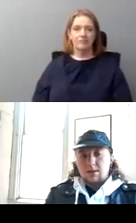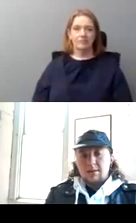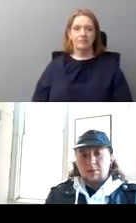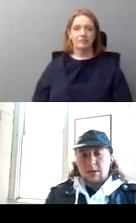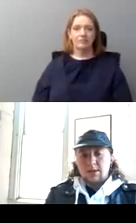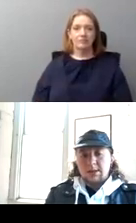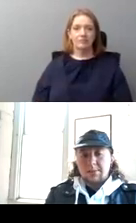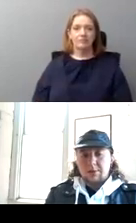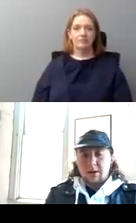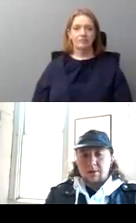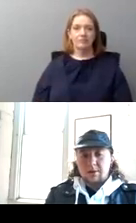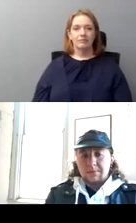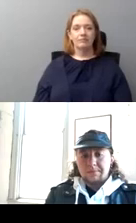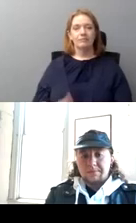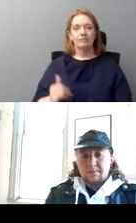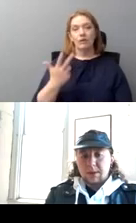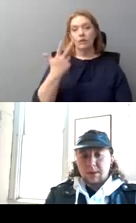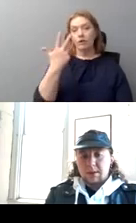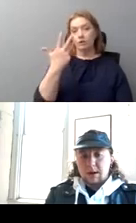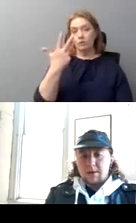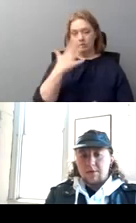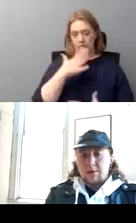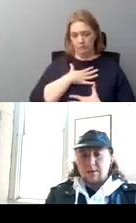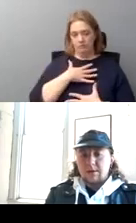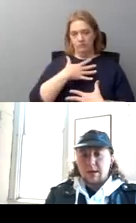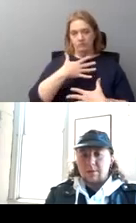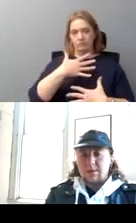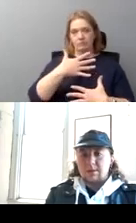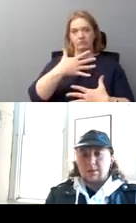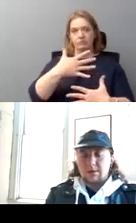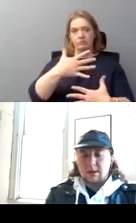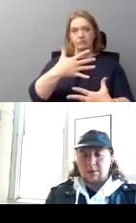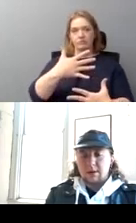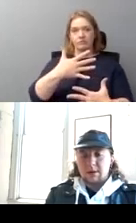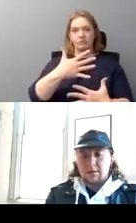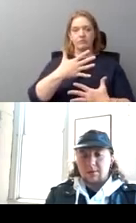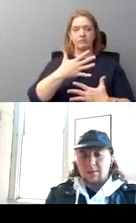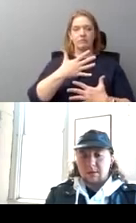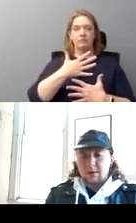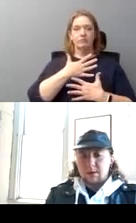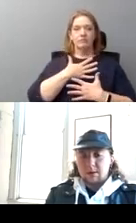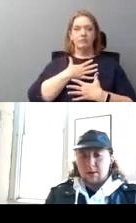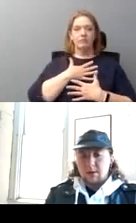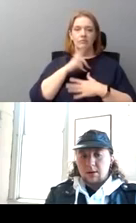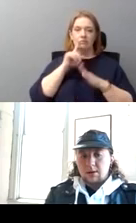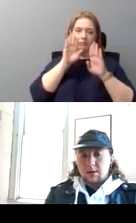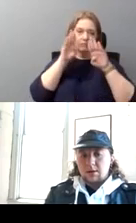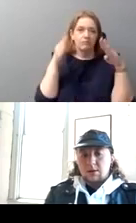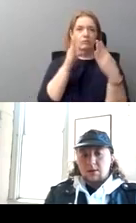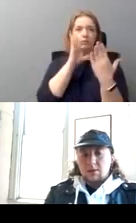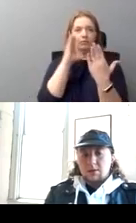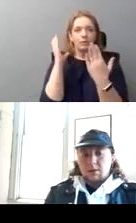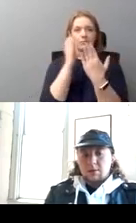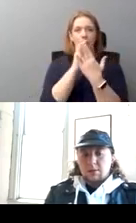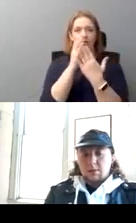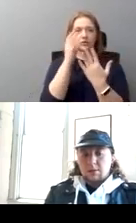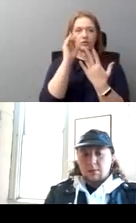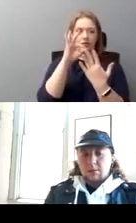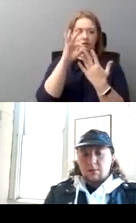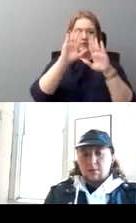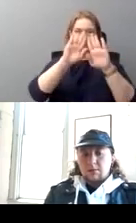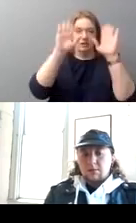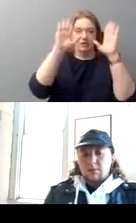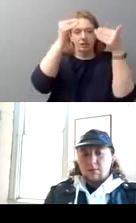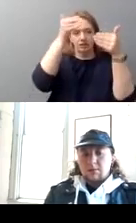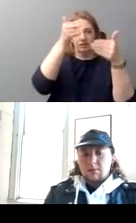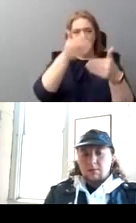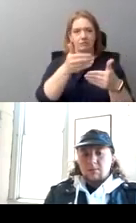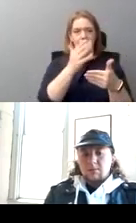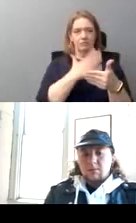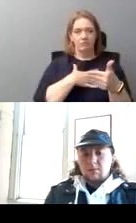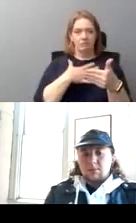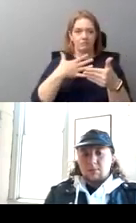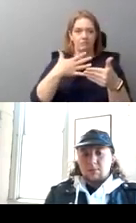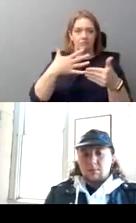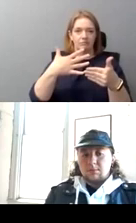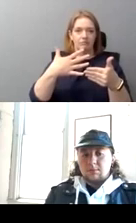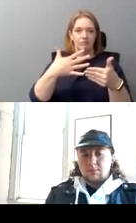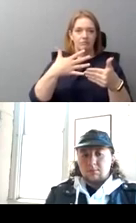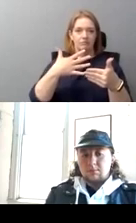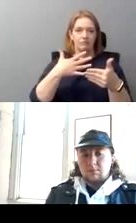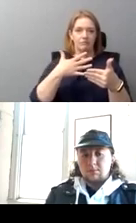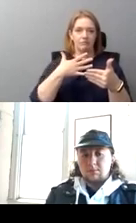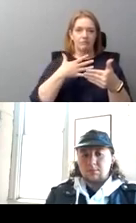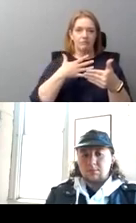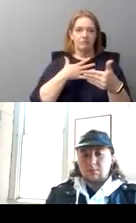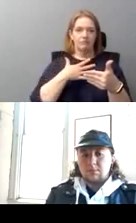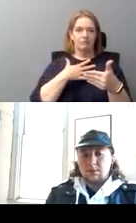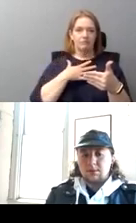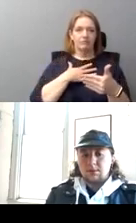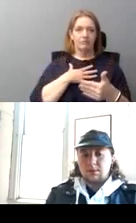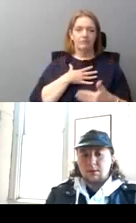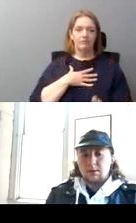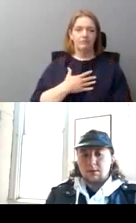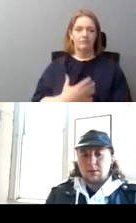Take three deep breaths and focus on the image of the ceiling in front of you.